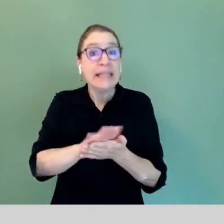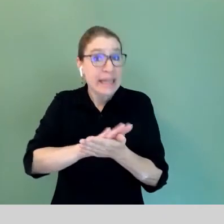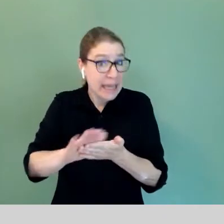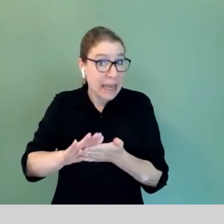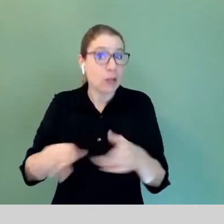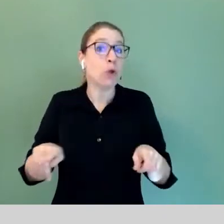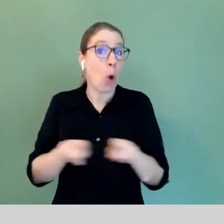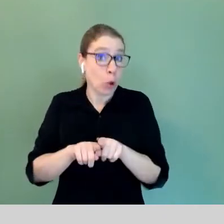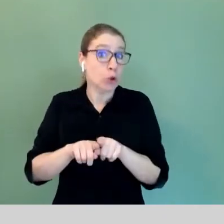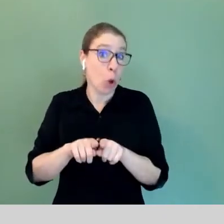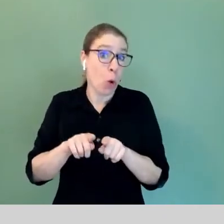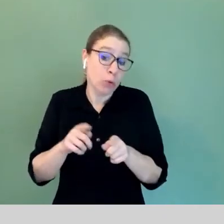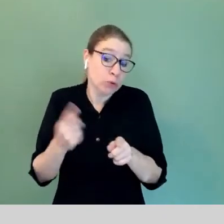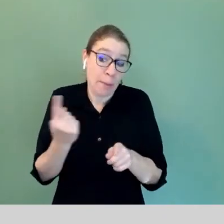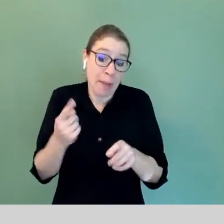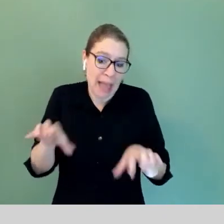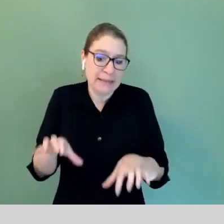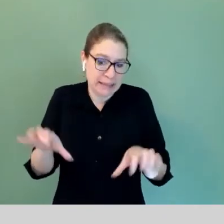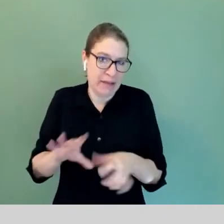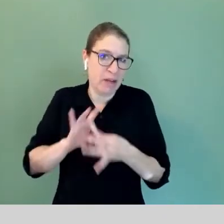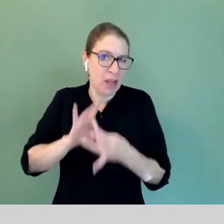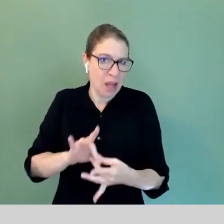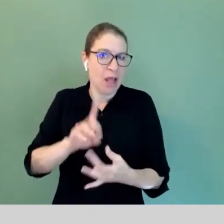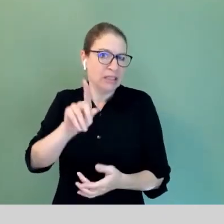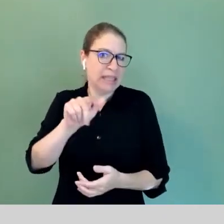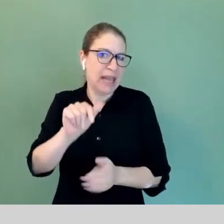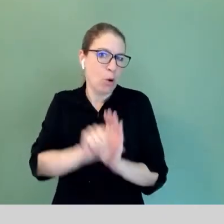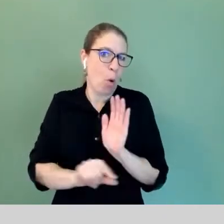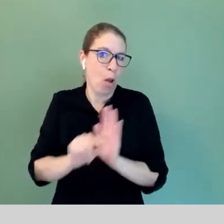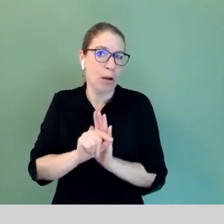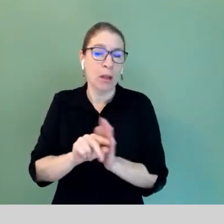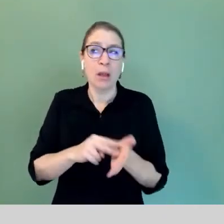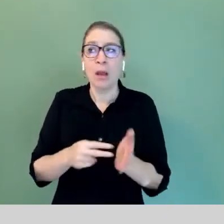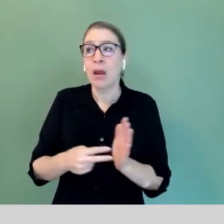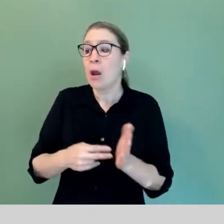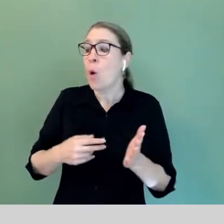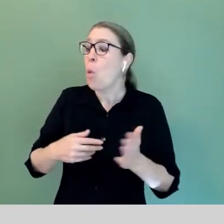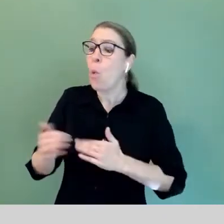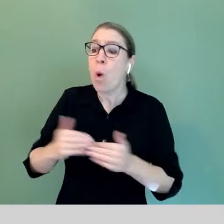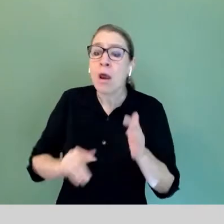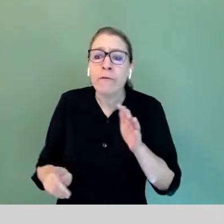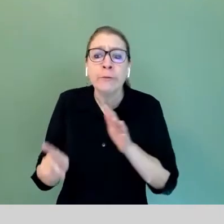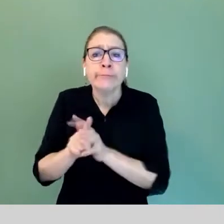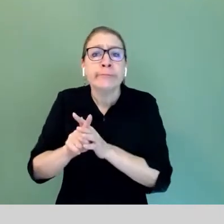and activity that you do in the context of data quality, which means based on whatever issues you have found